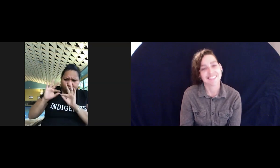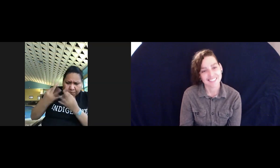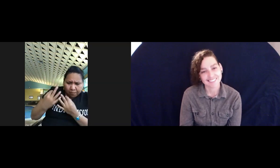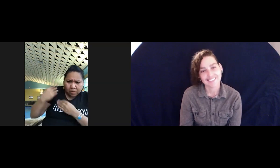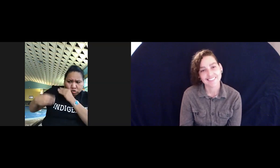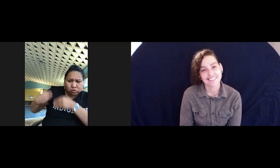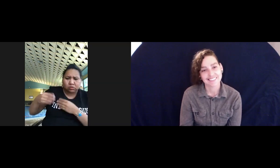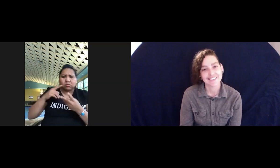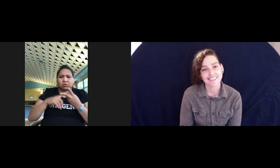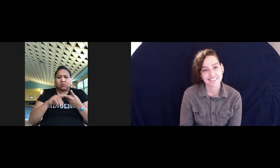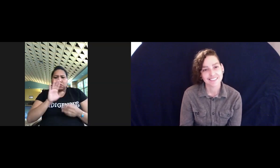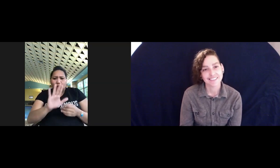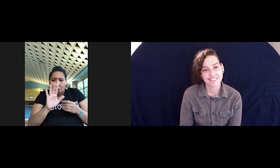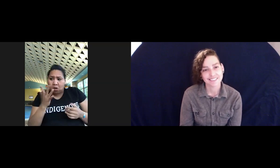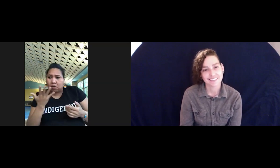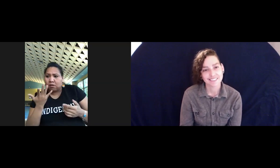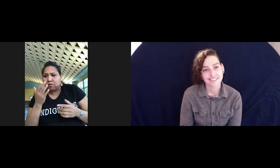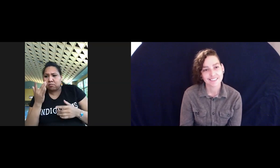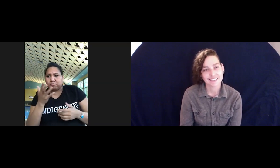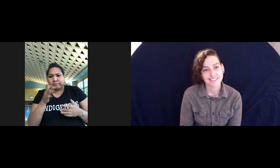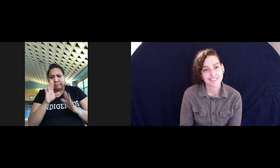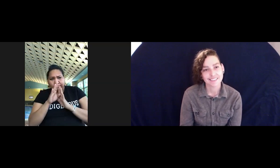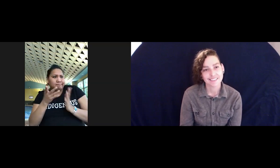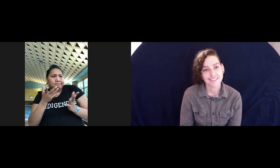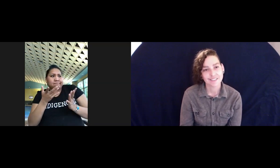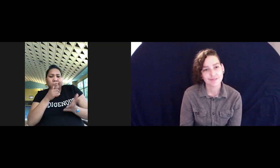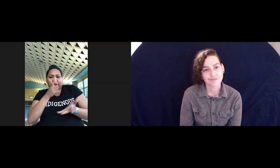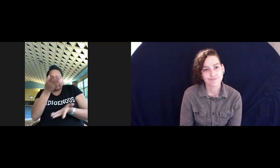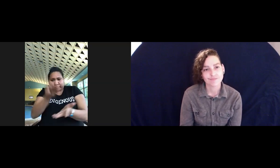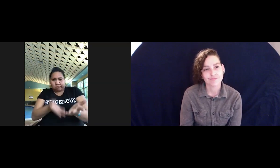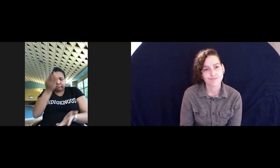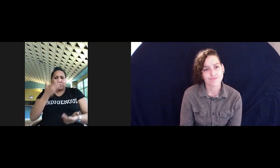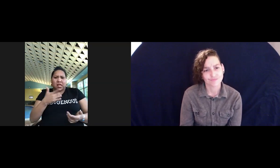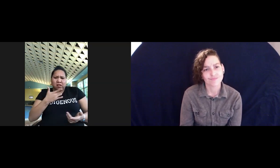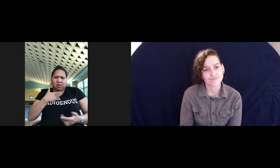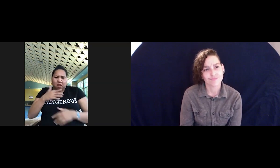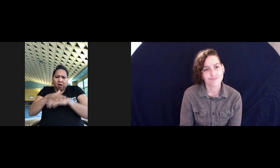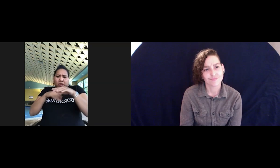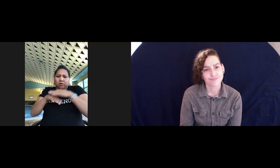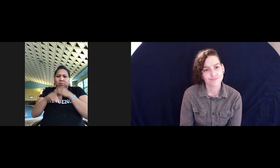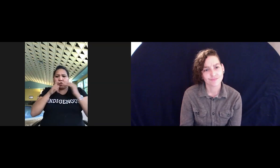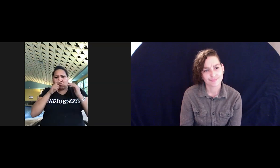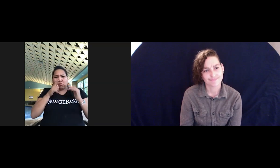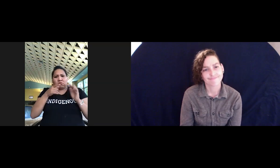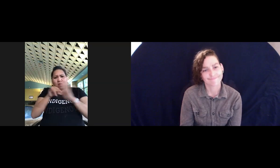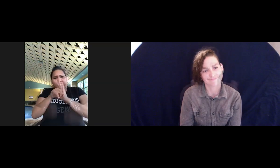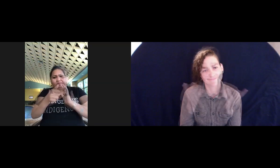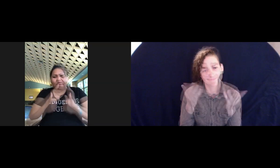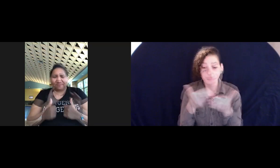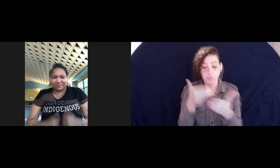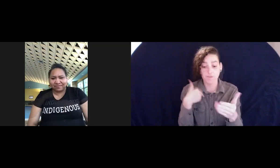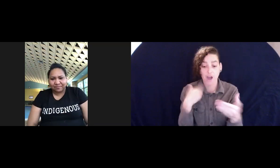your family history, however you're comfortable identify yourself.